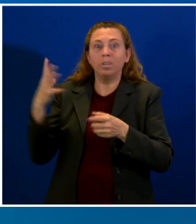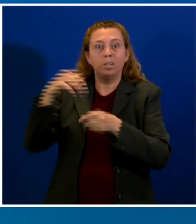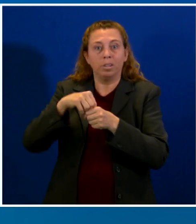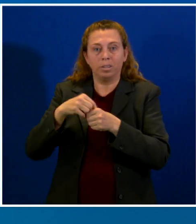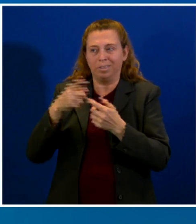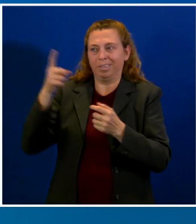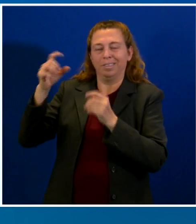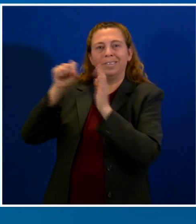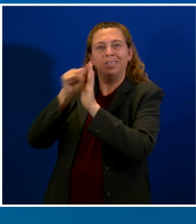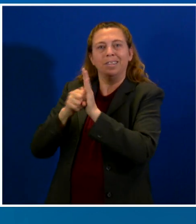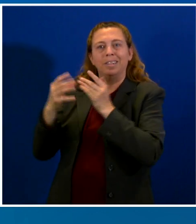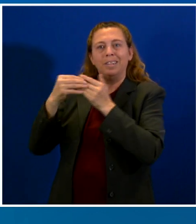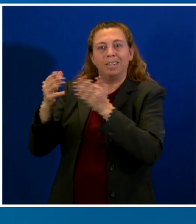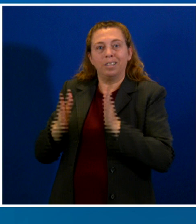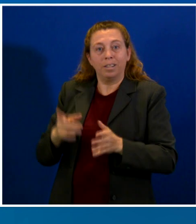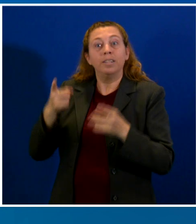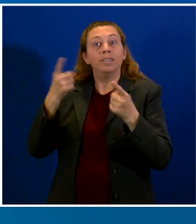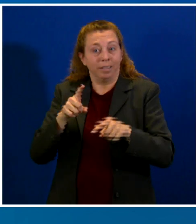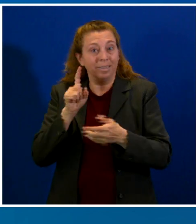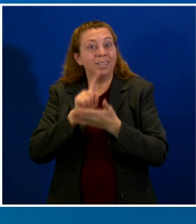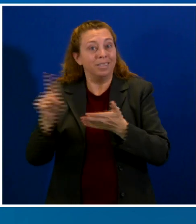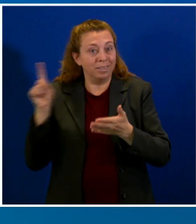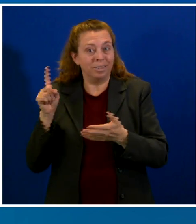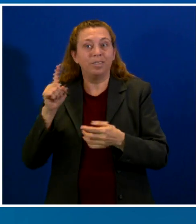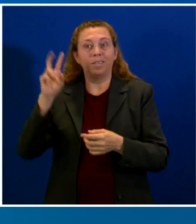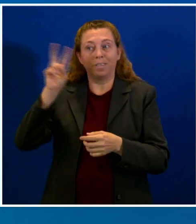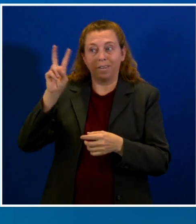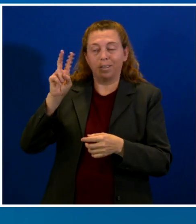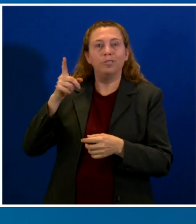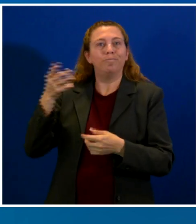Last week, Vancouver welcomed separate visits by Governor Jay